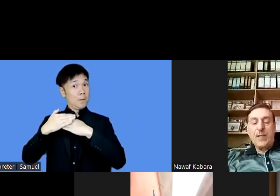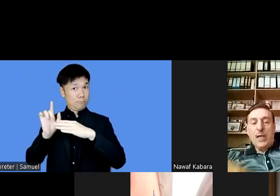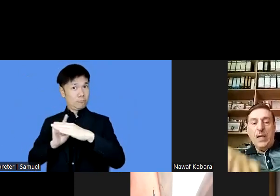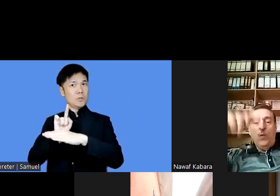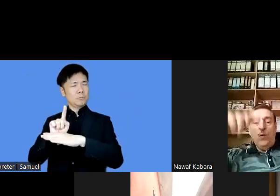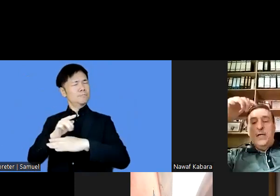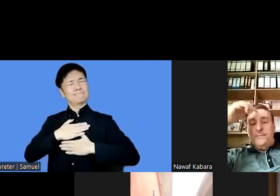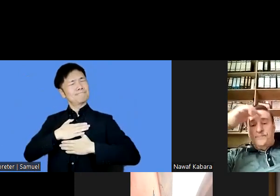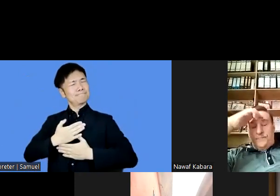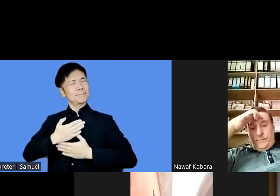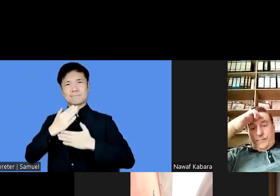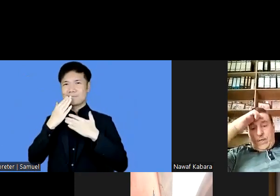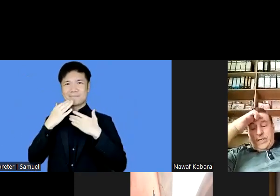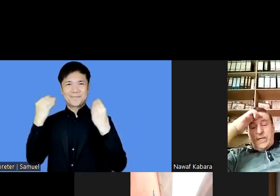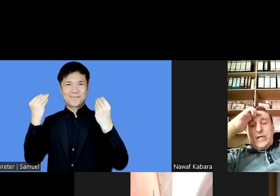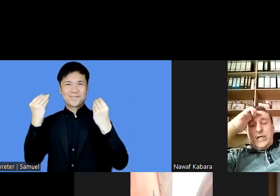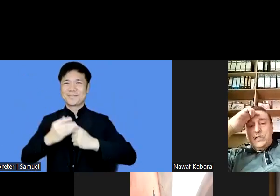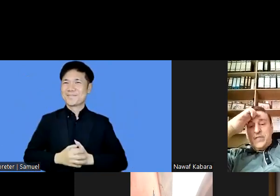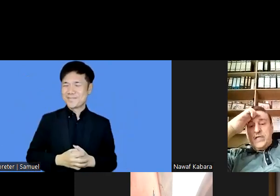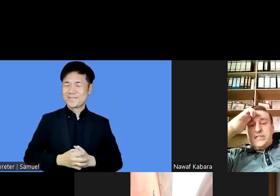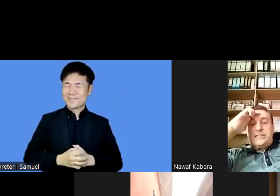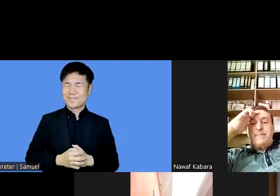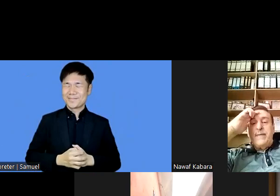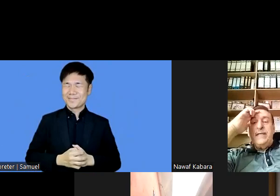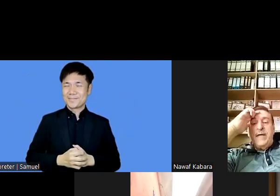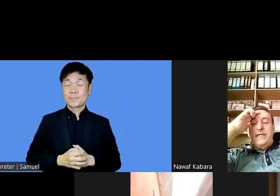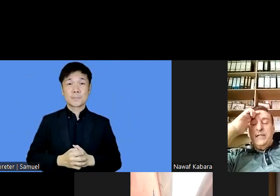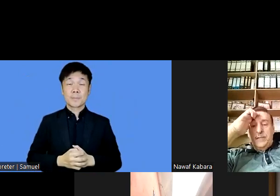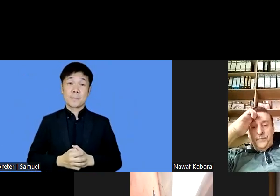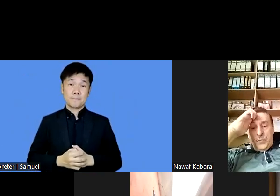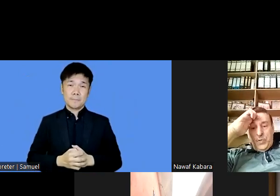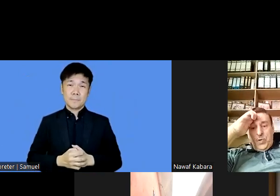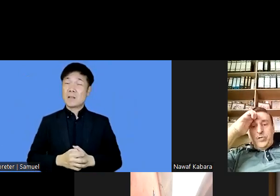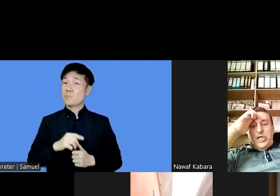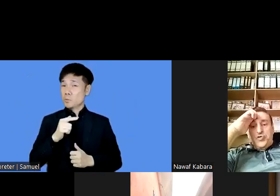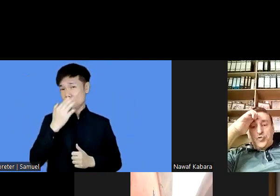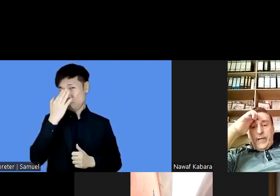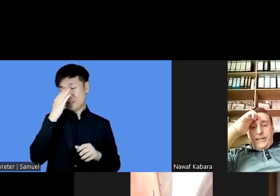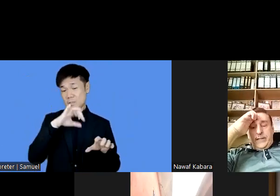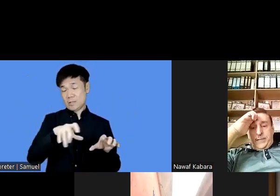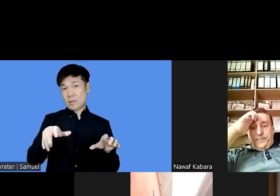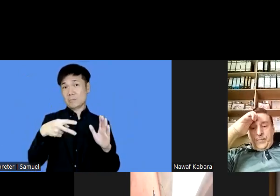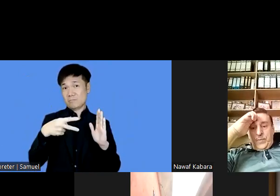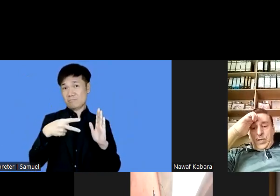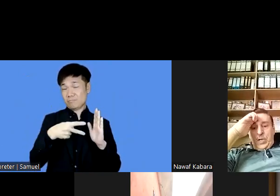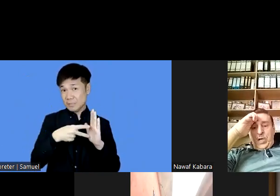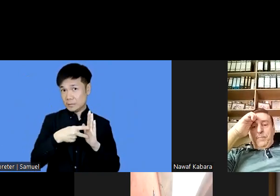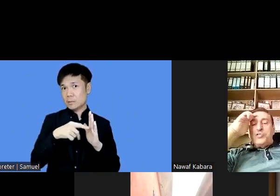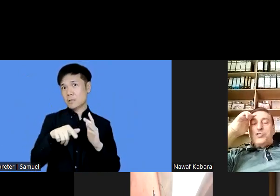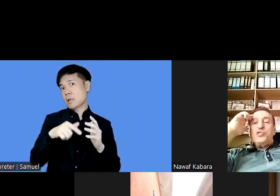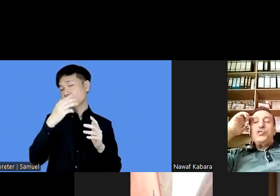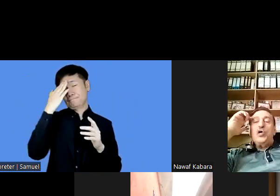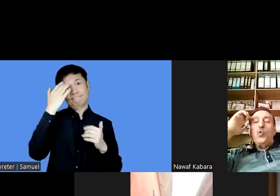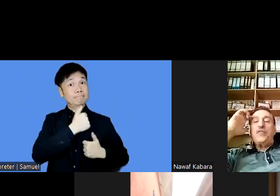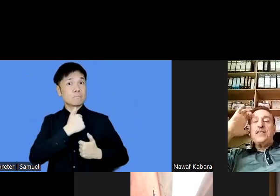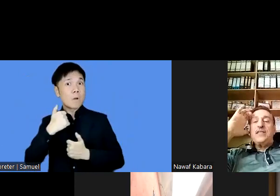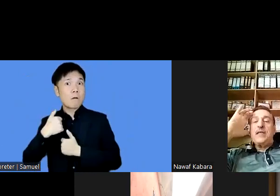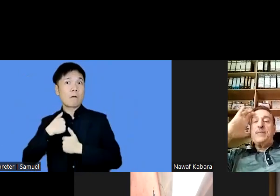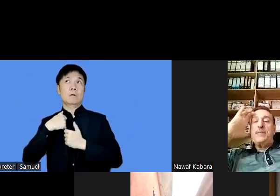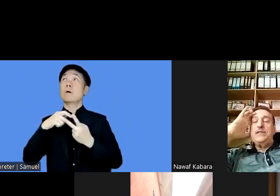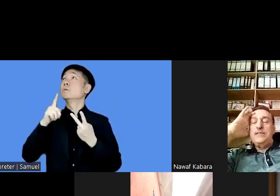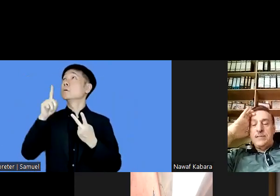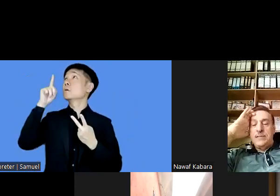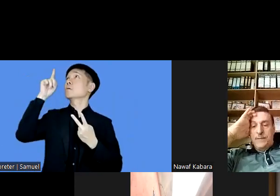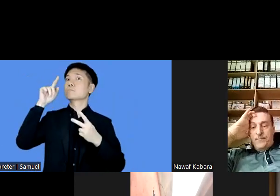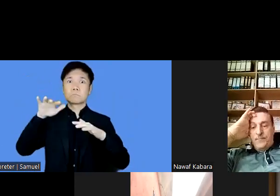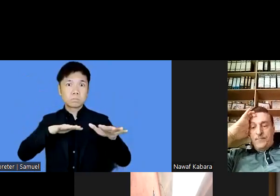Well, regardless whether it is manmade or natural made, persons with disabilities are